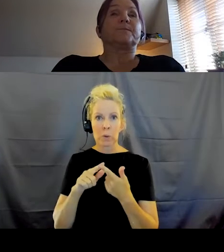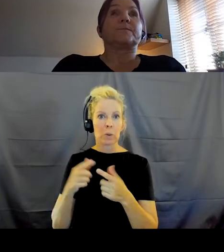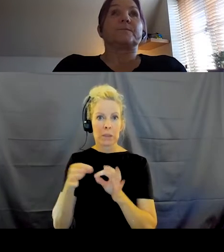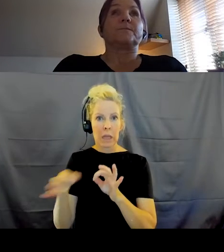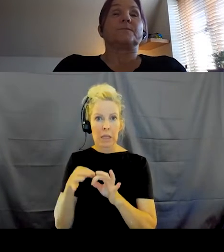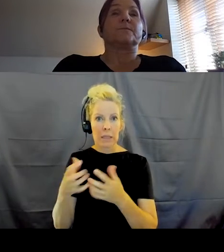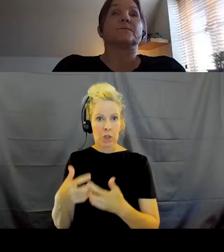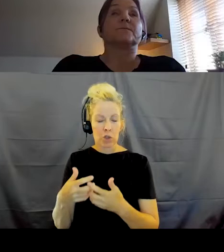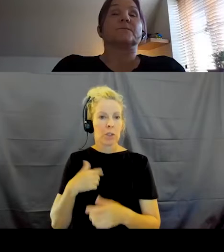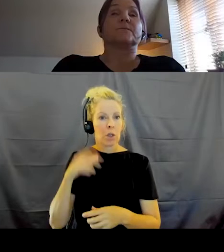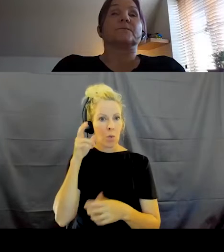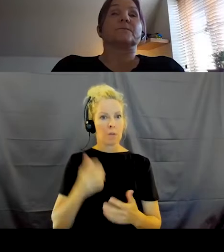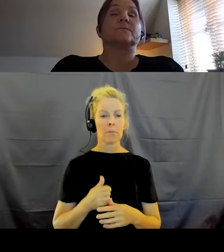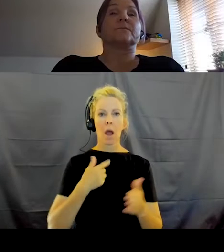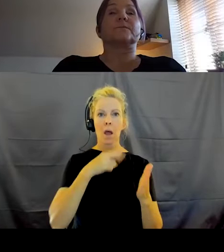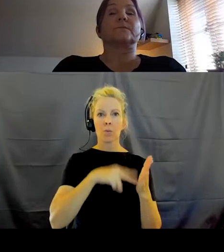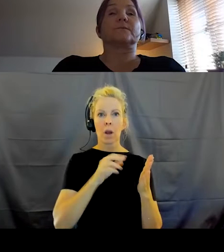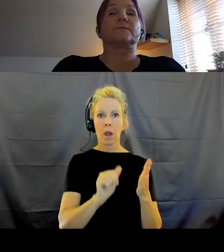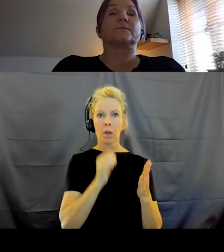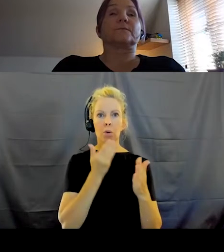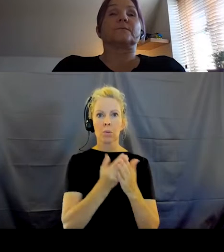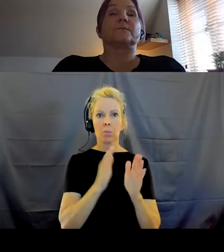I read a good book last week. I'd like to read it again someday.